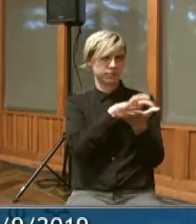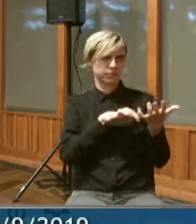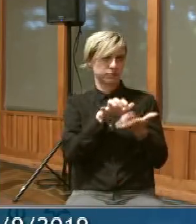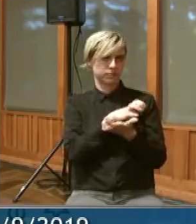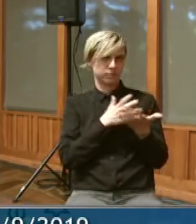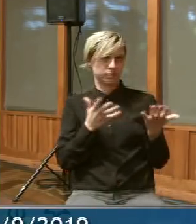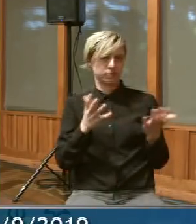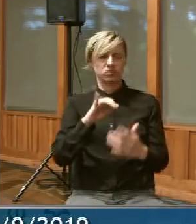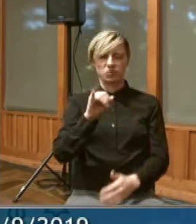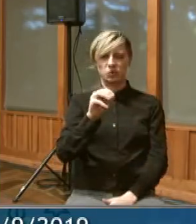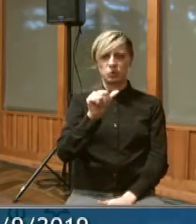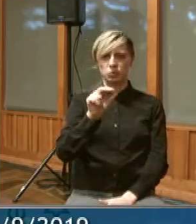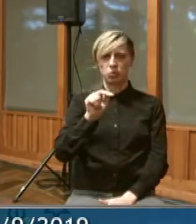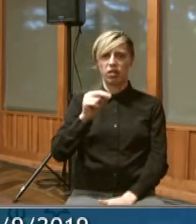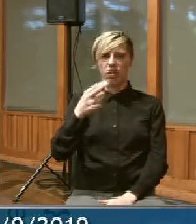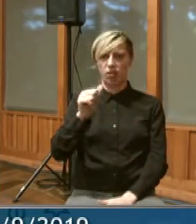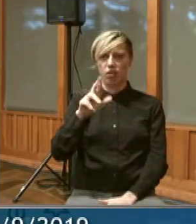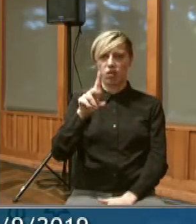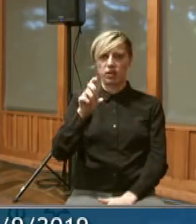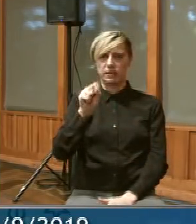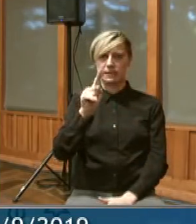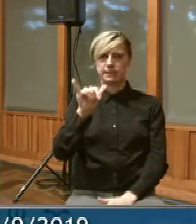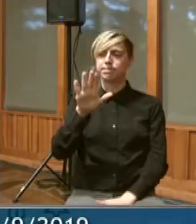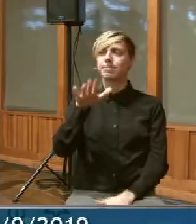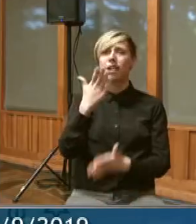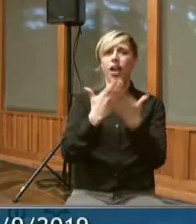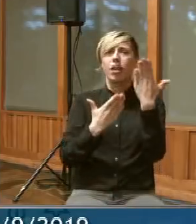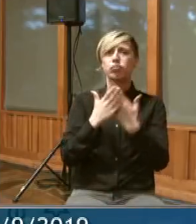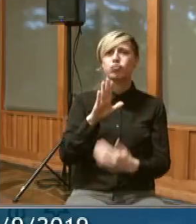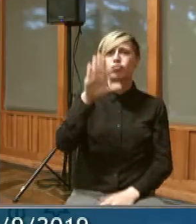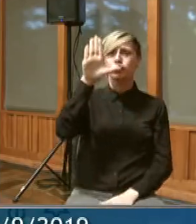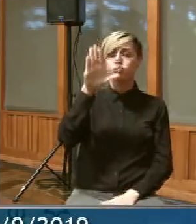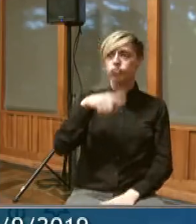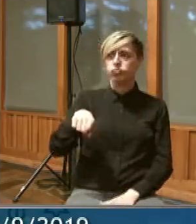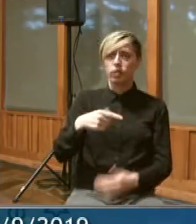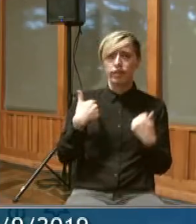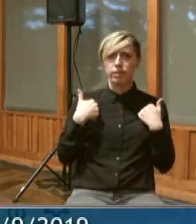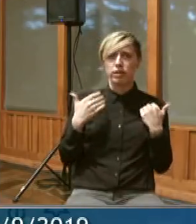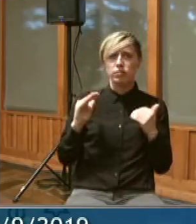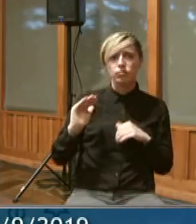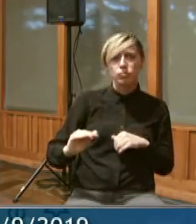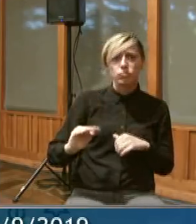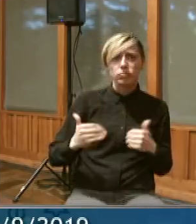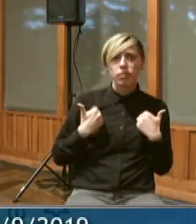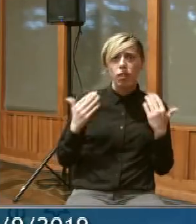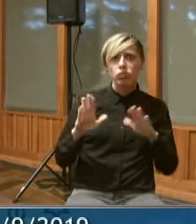SIX. >> IS THERE CONFUSION? YES. >> Hardesty: WHAT'S THE CONFUSION? HOW MANY HAVE SMALL CHILDREN WHO